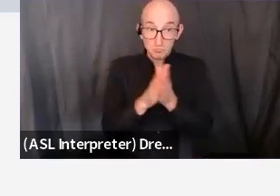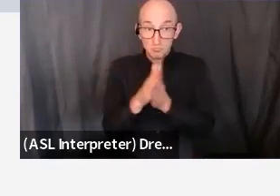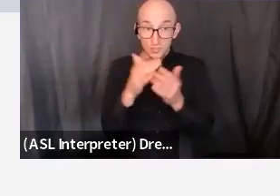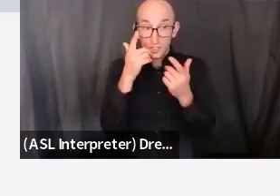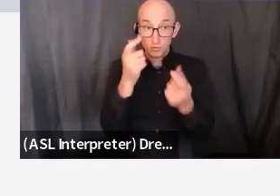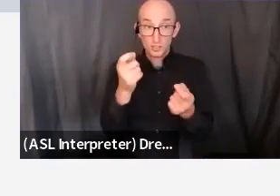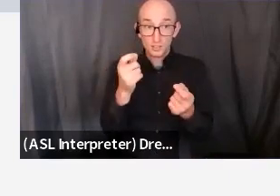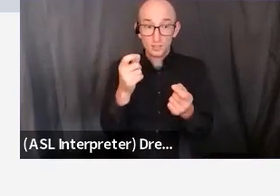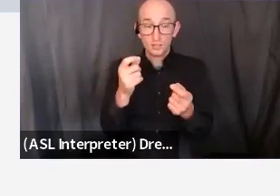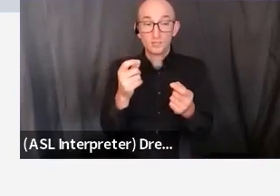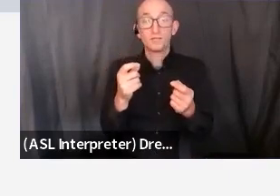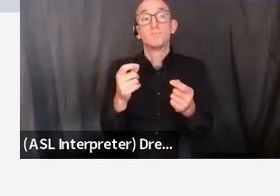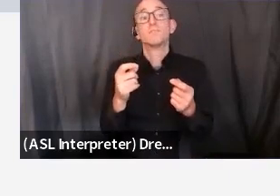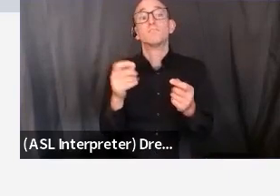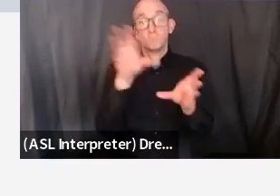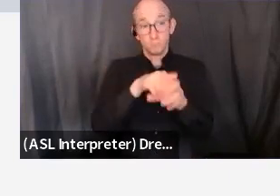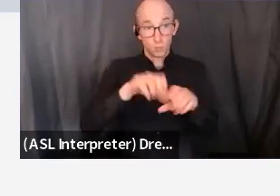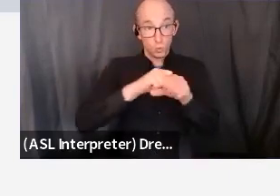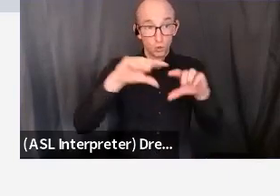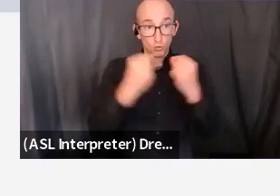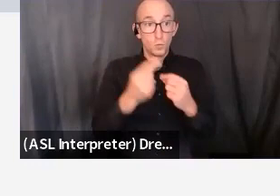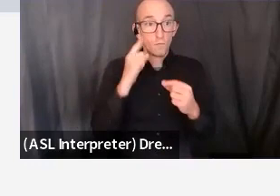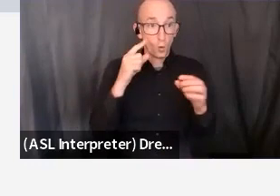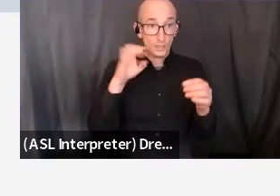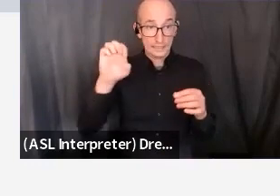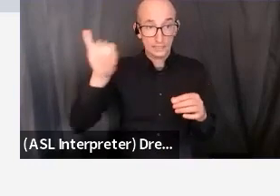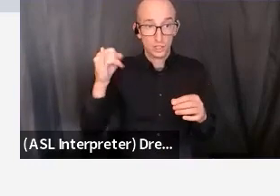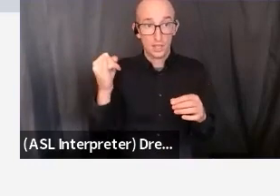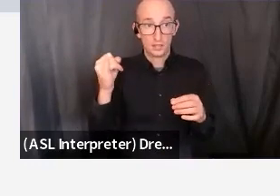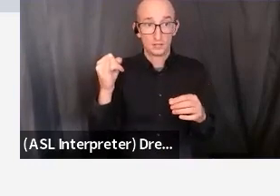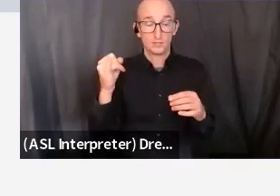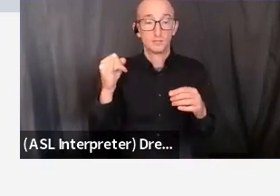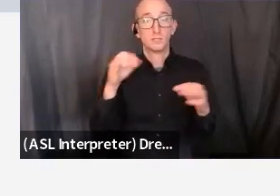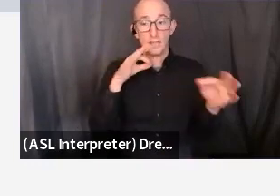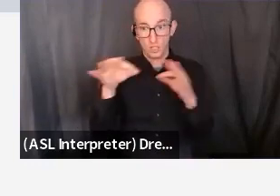to hearing from our stakeholders about what's needed to address diesel pollution at port,